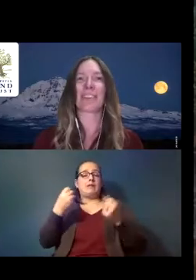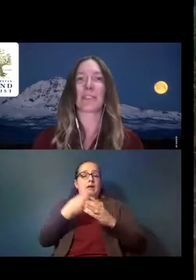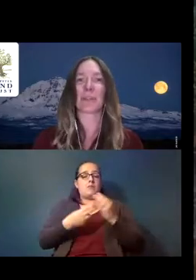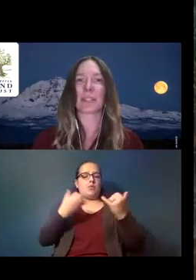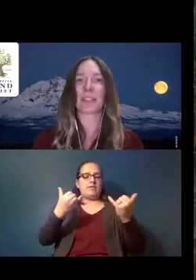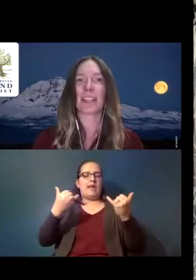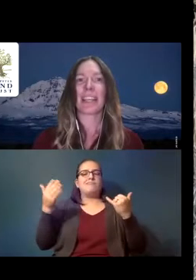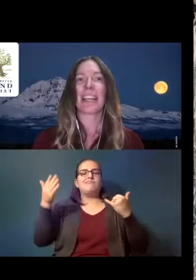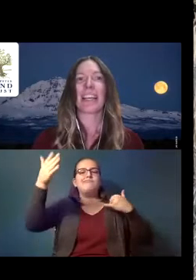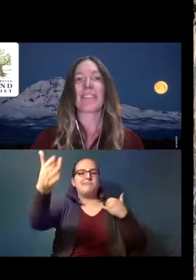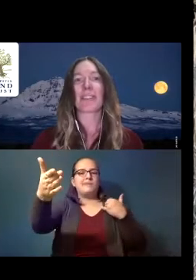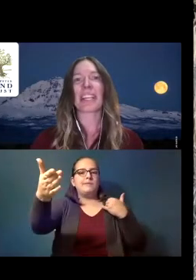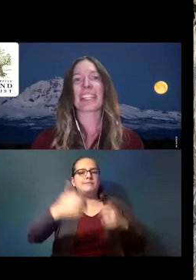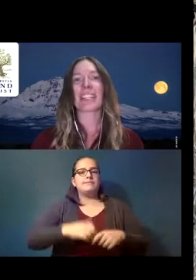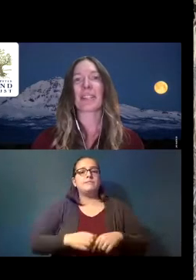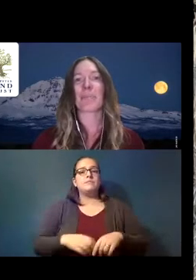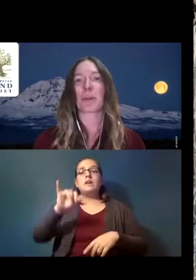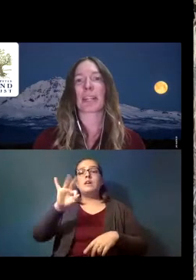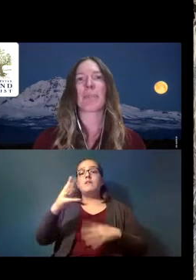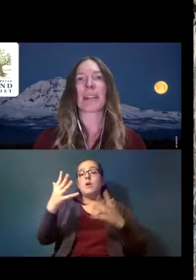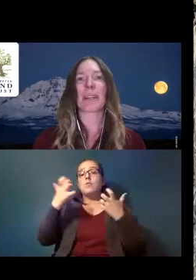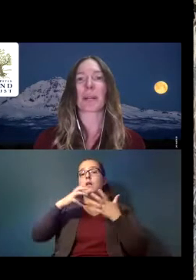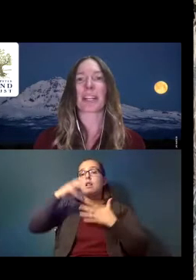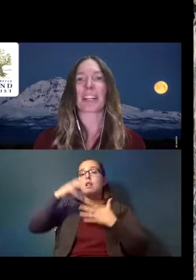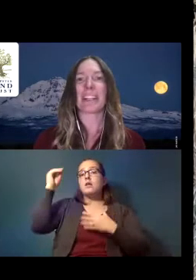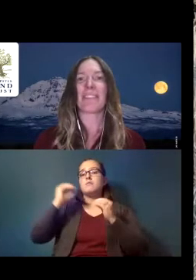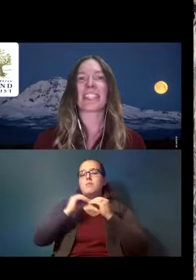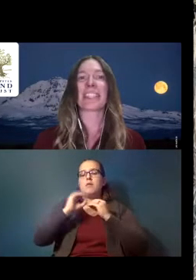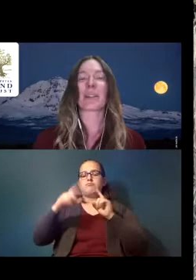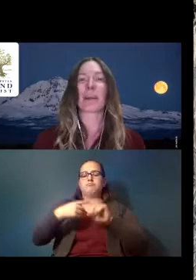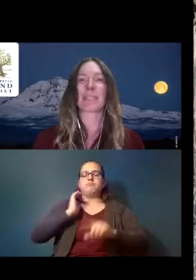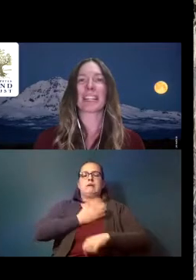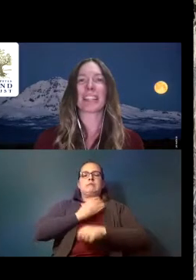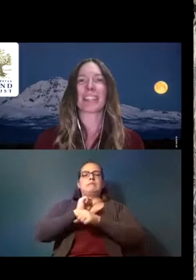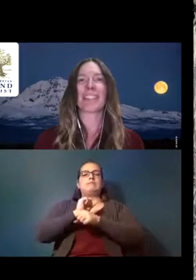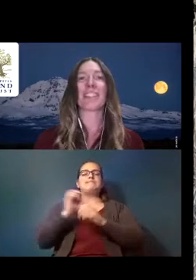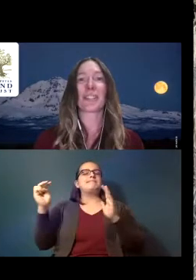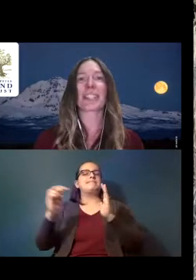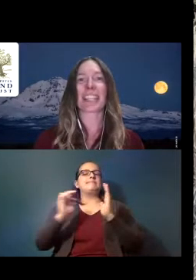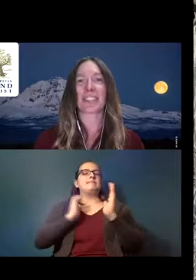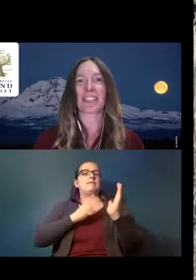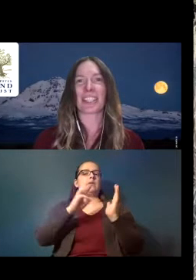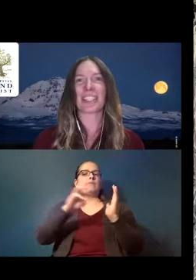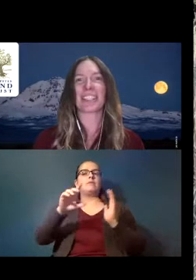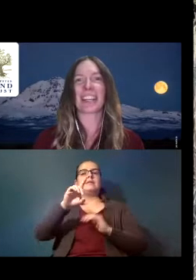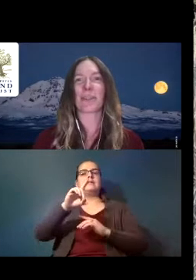future if you'd like to learn more about our work visit our website deschuteslandtrust.org